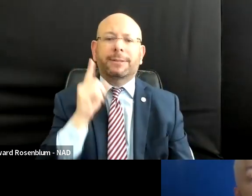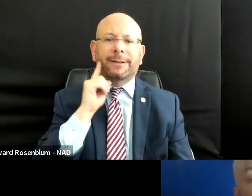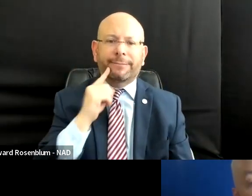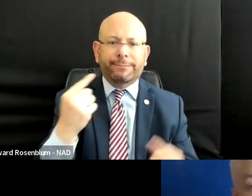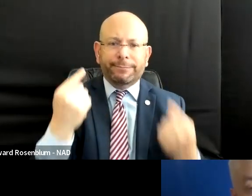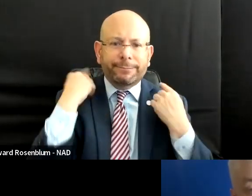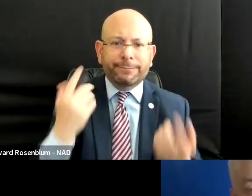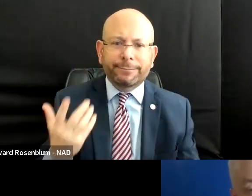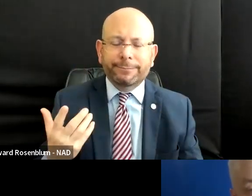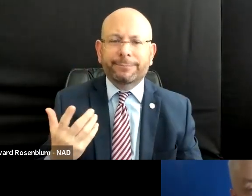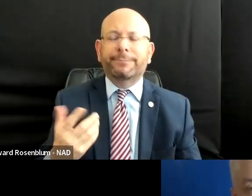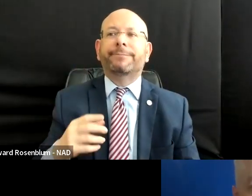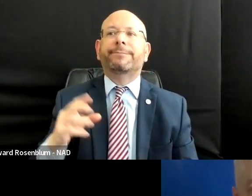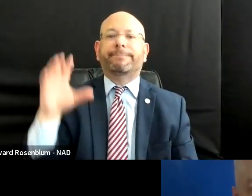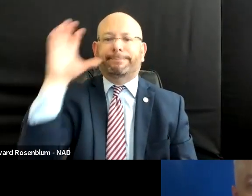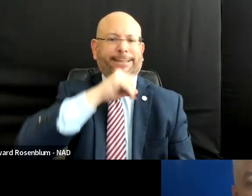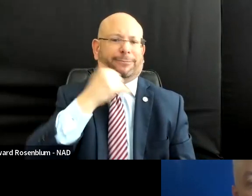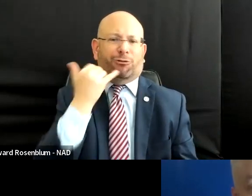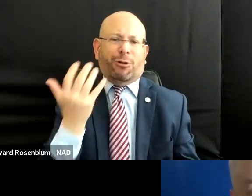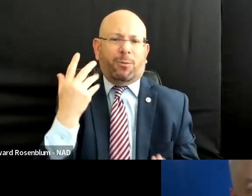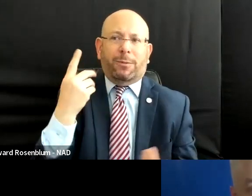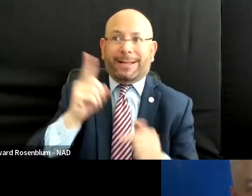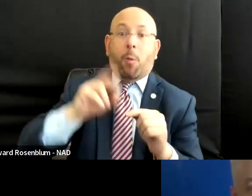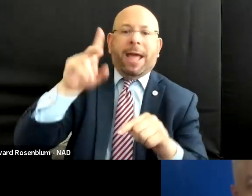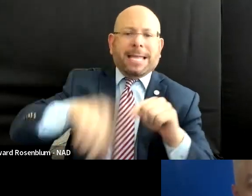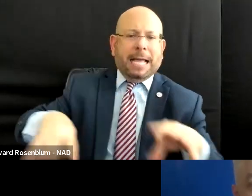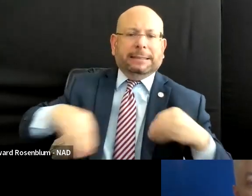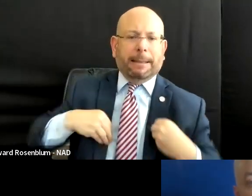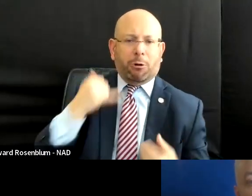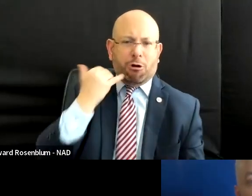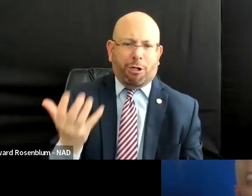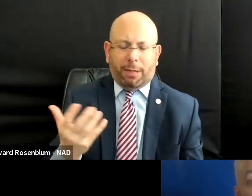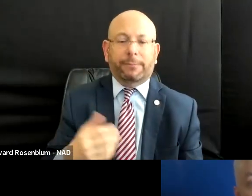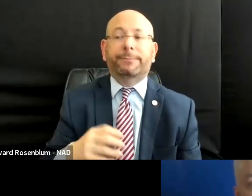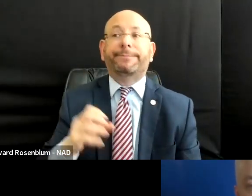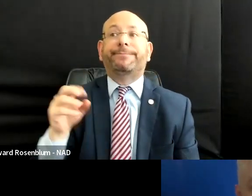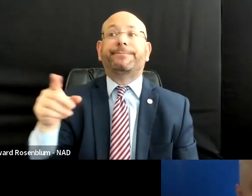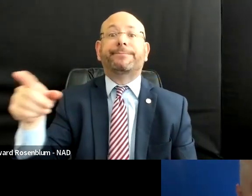often so the hearing person would stand outside waiting for the Uber or Lyft and they would make a